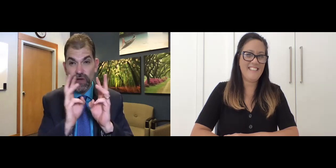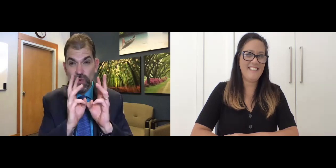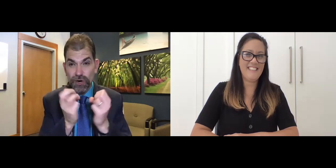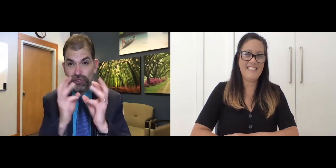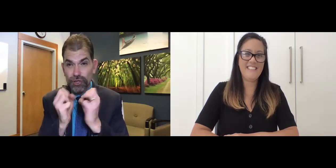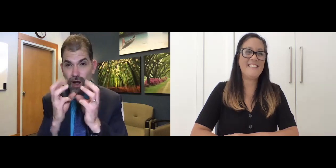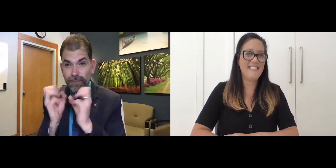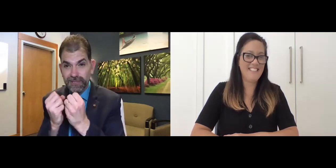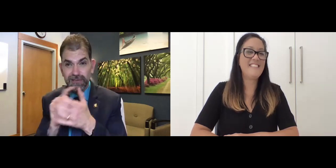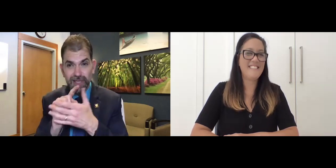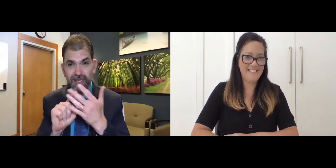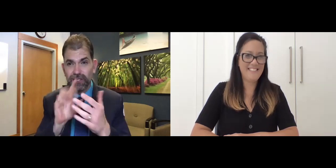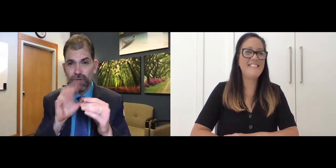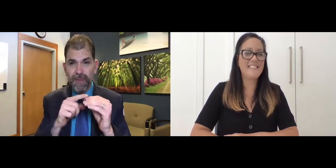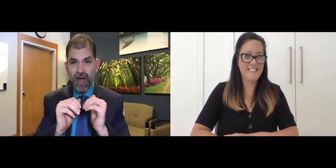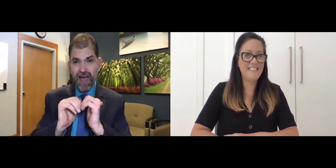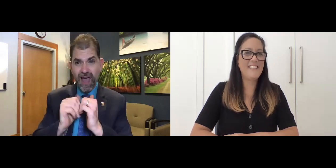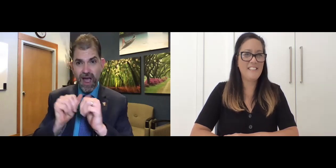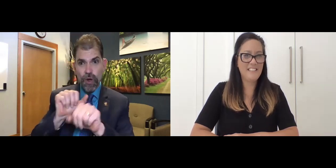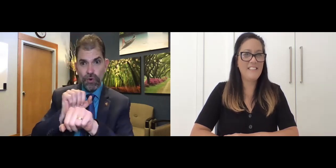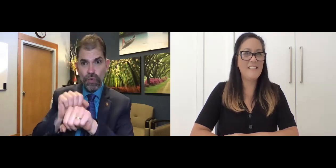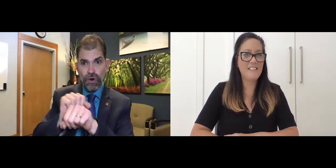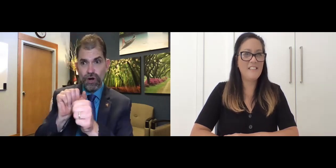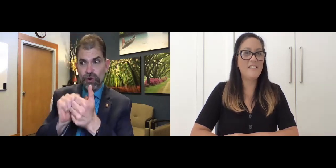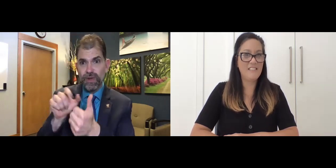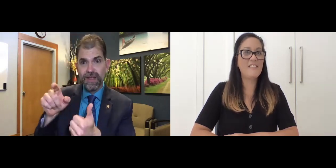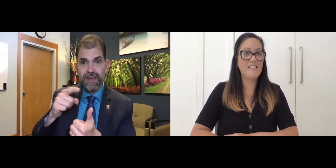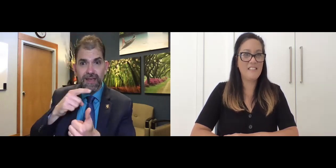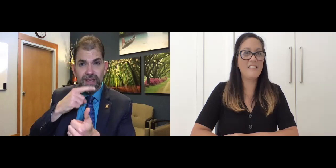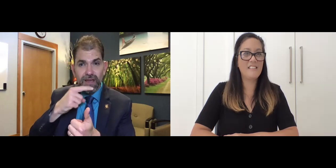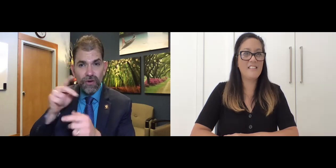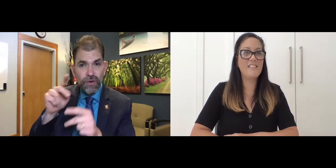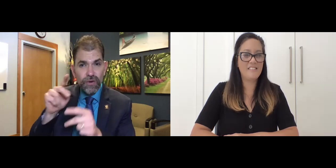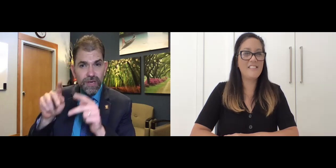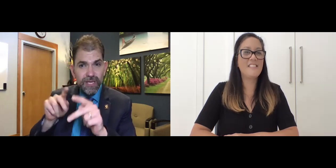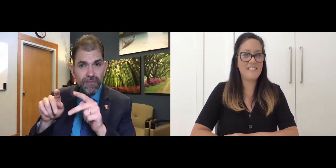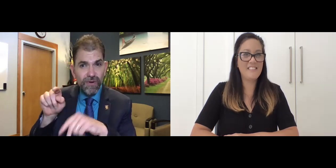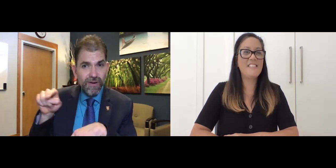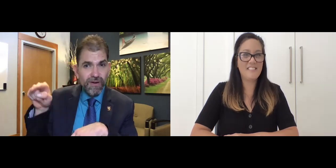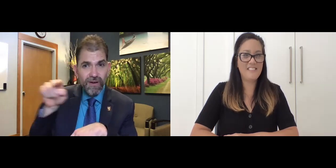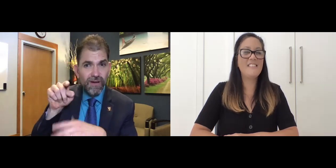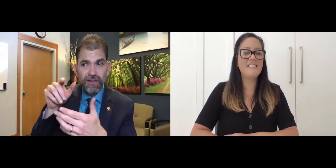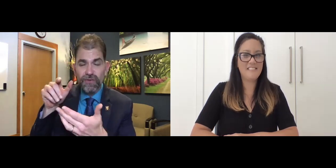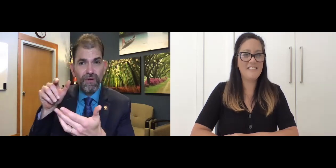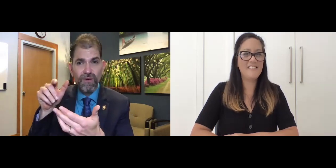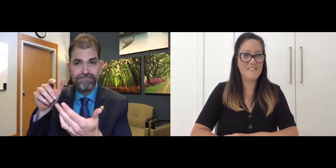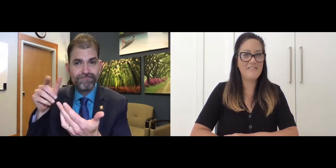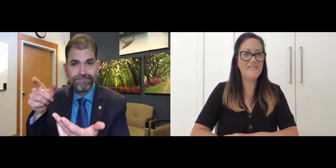We have so many wonderful workshops. We talk about how to work with hearing people,